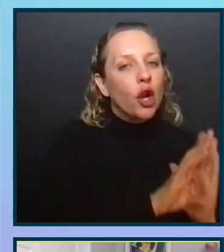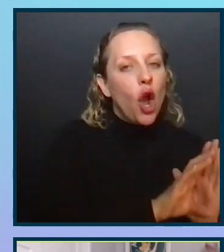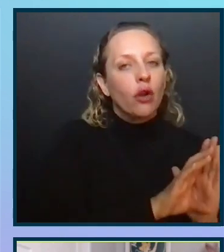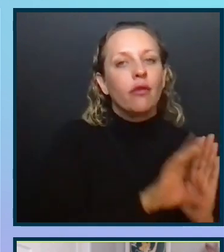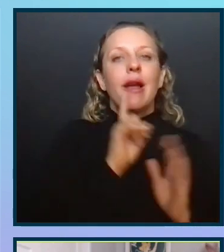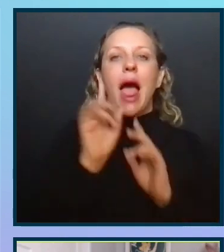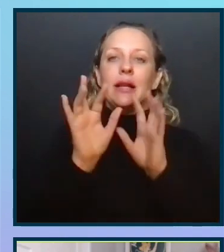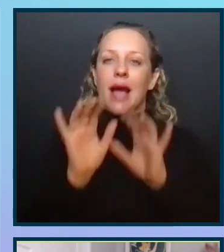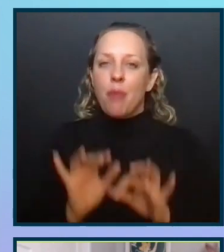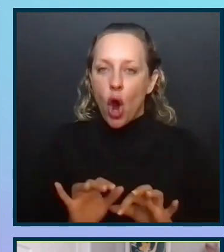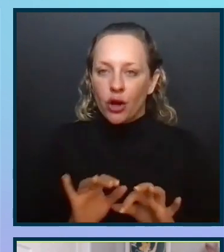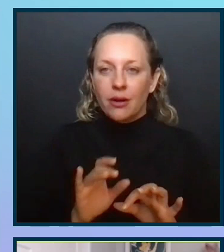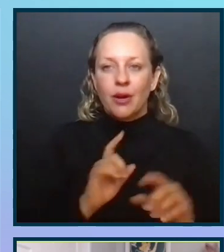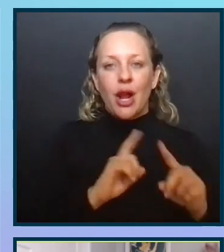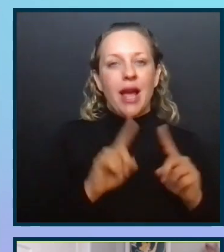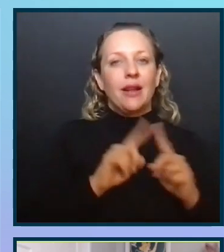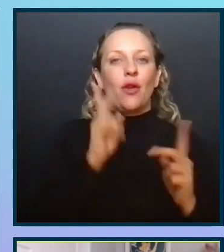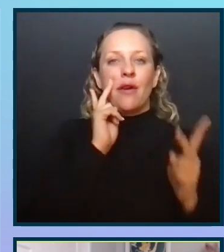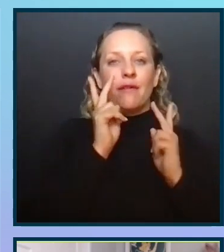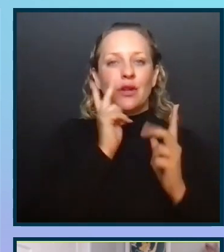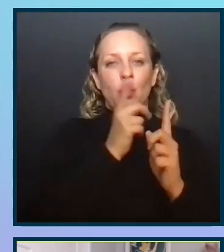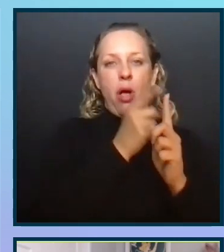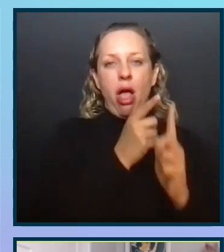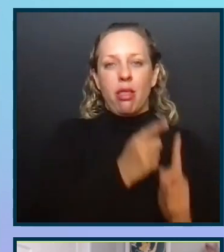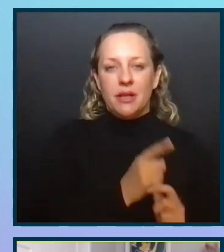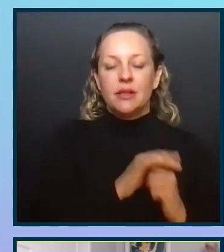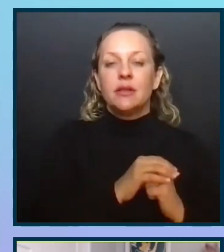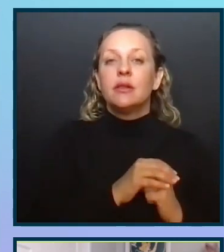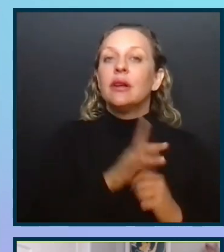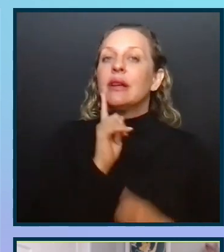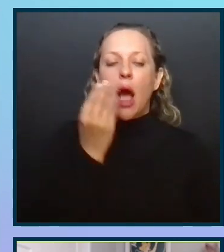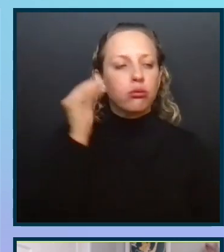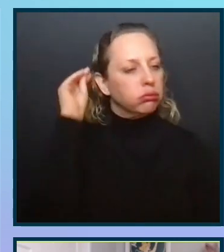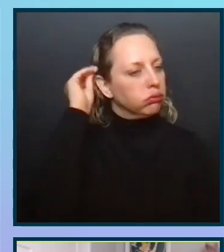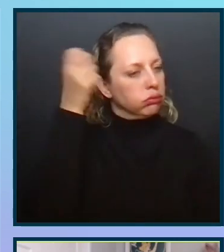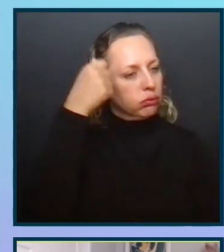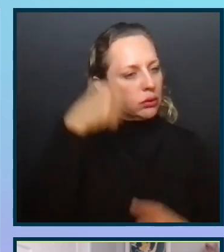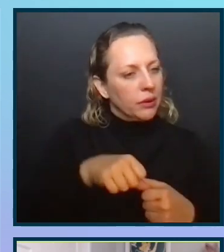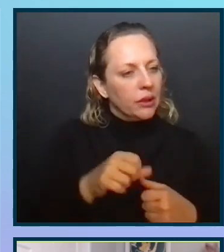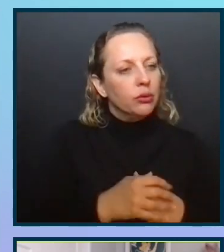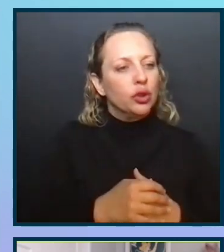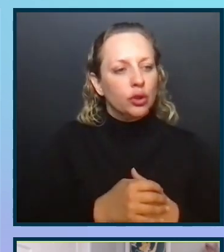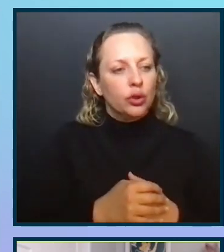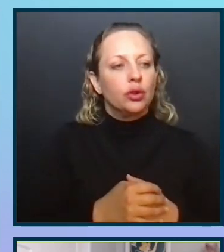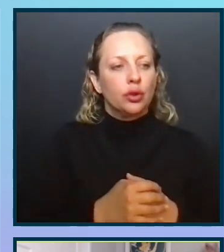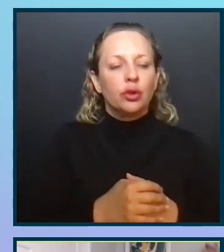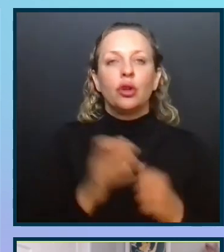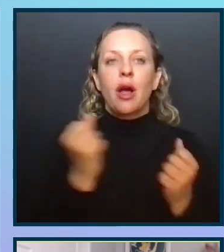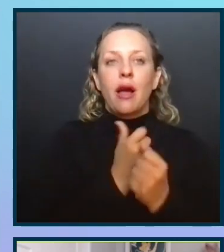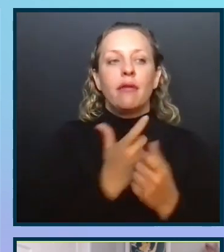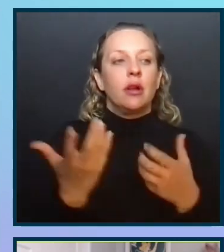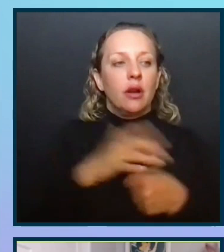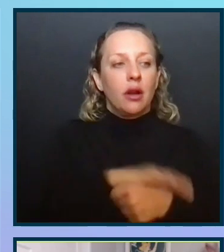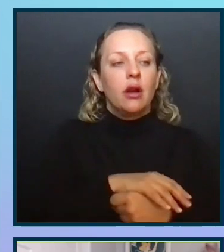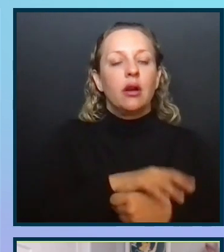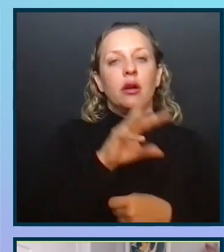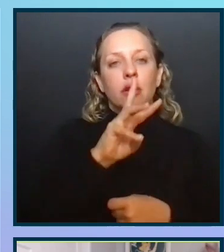as well as many other visual elements. Now, keep in mind that all of these cover WCAG alone,